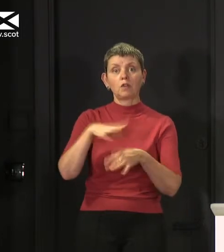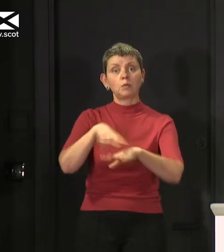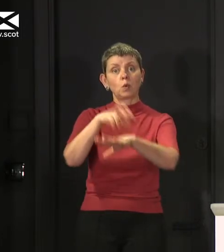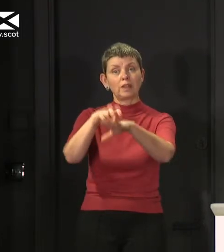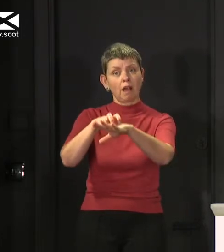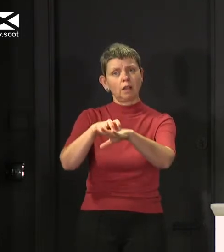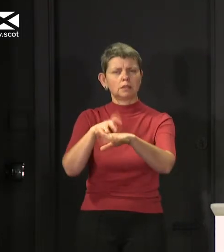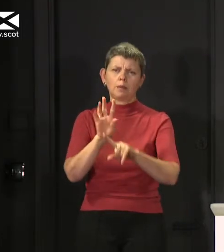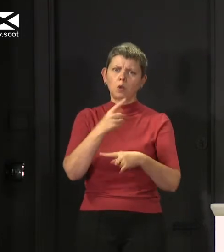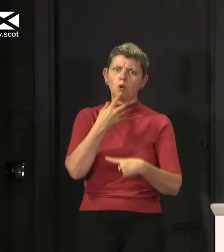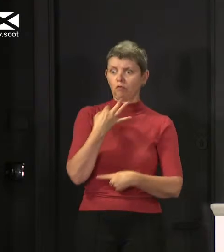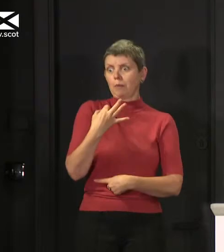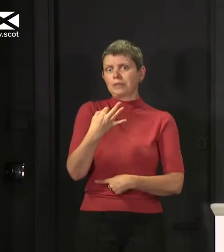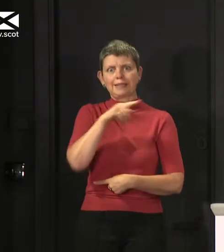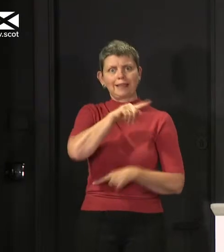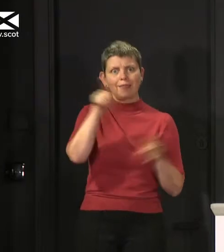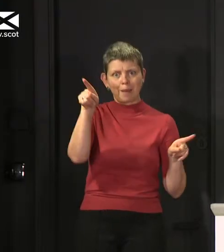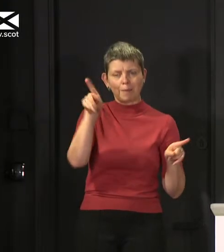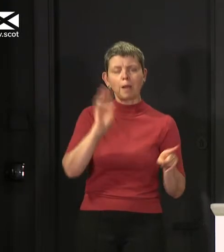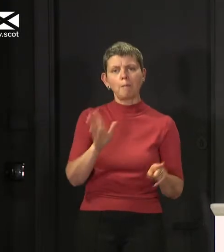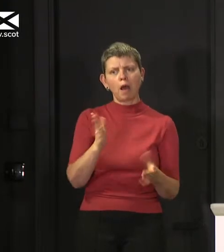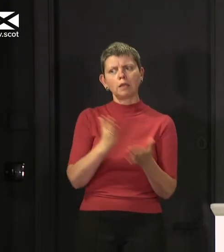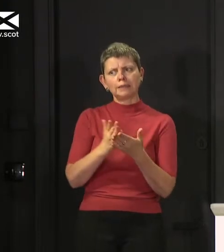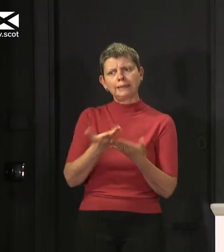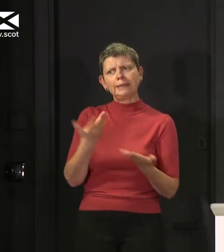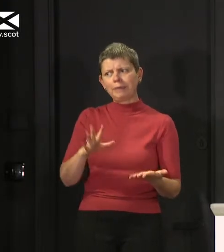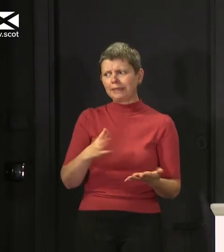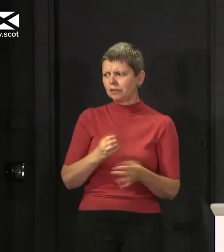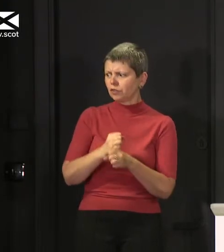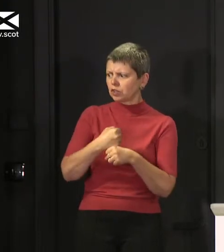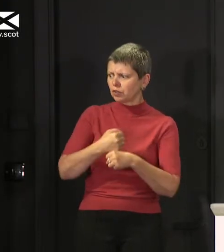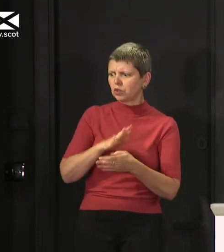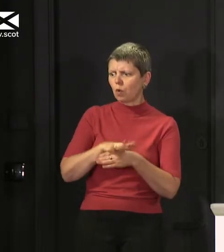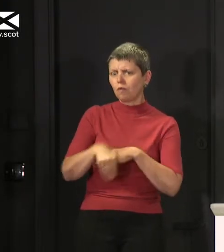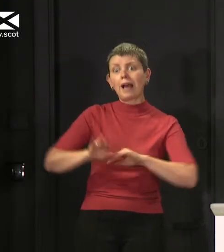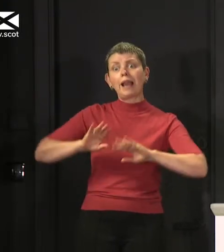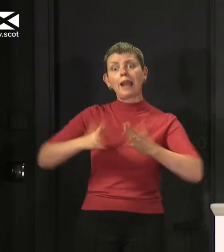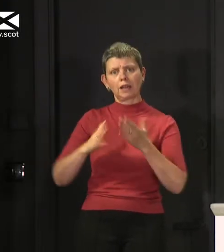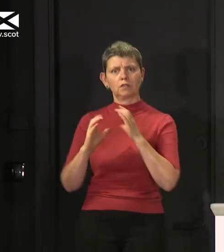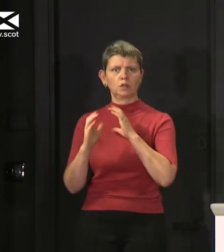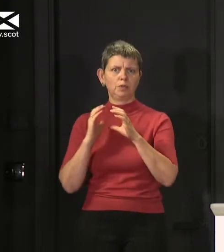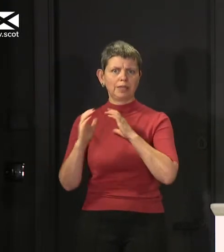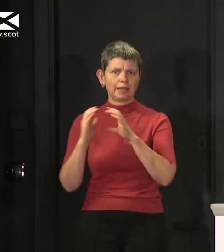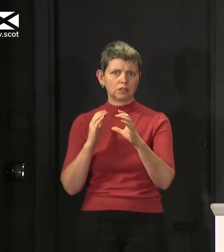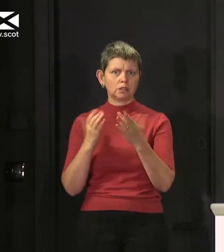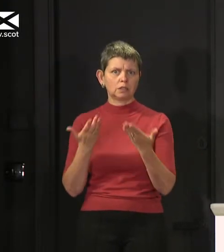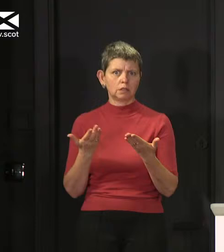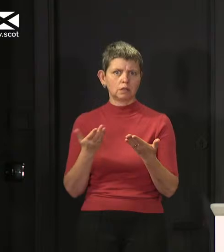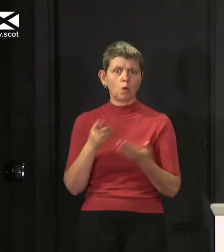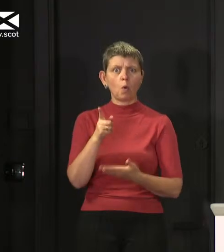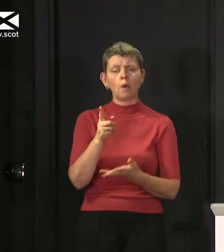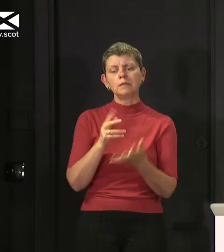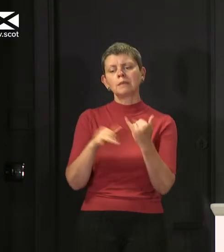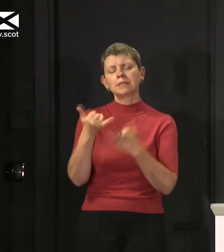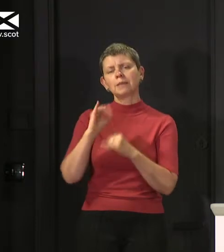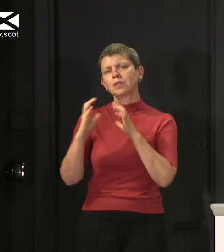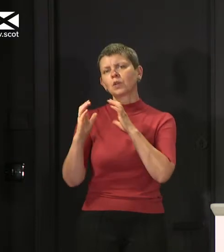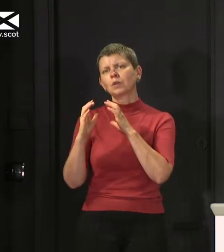of communication, and where we have communication, that communication sometimes takes, I will